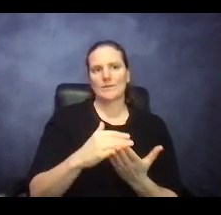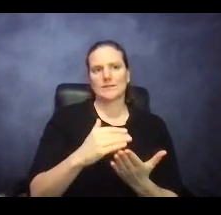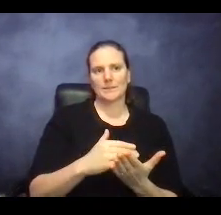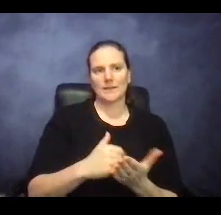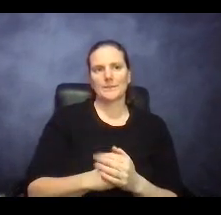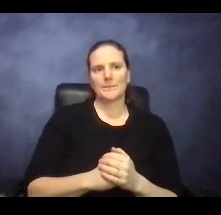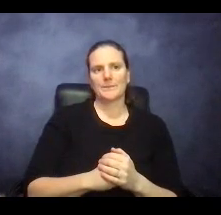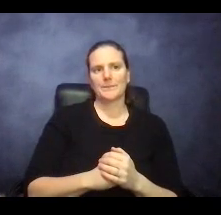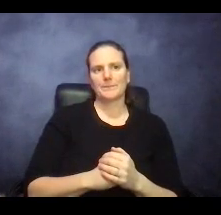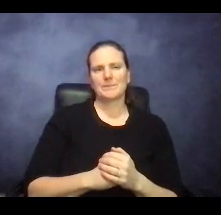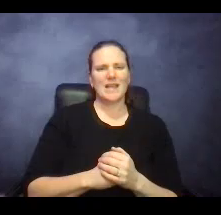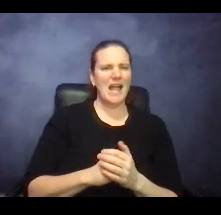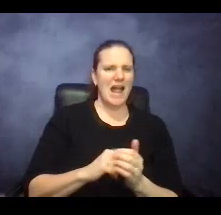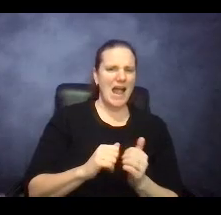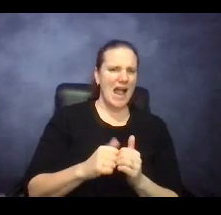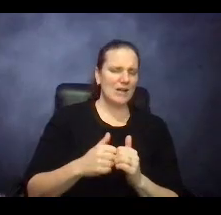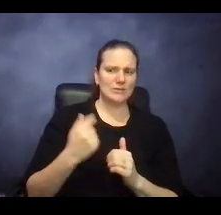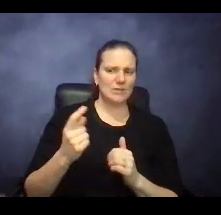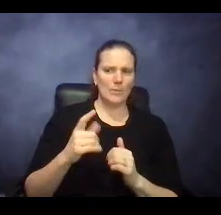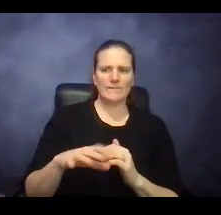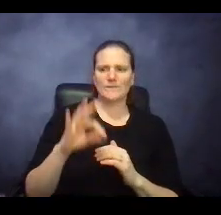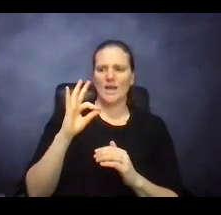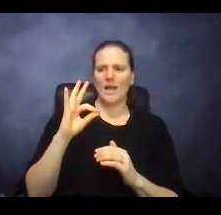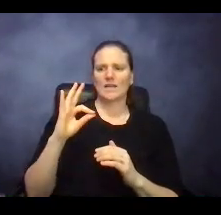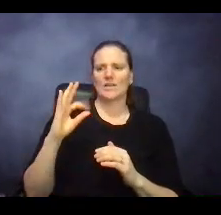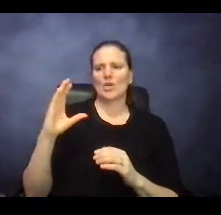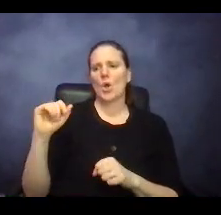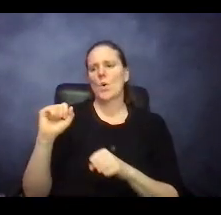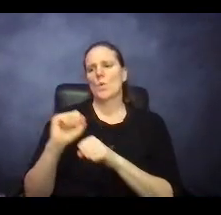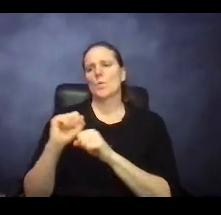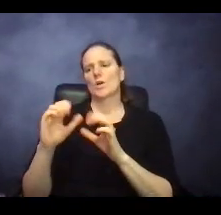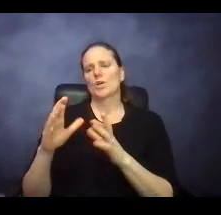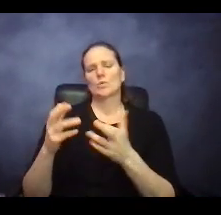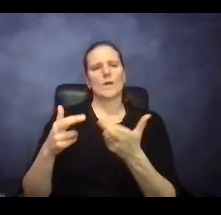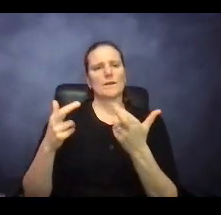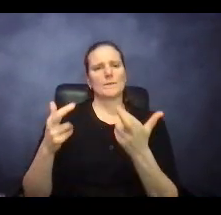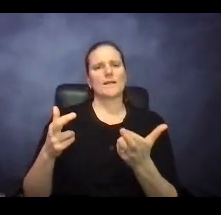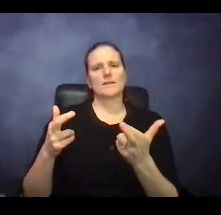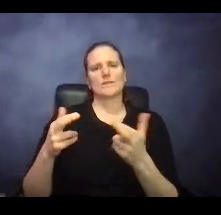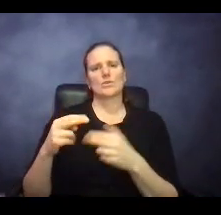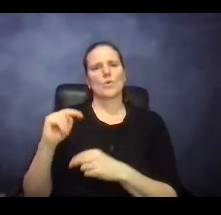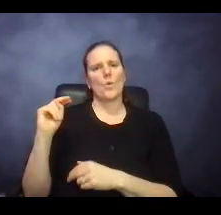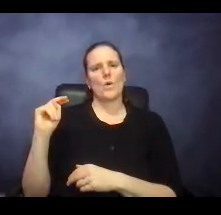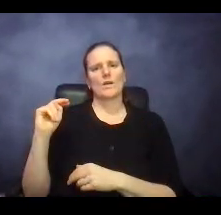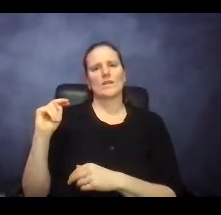Can you, how do you, how does someone find a colleague that you could recommend In north, north of Seattle?